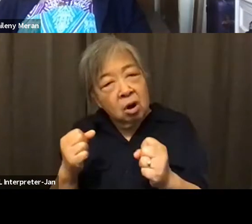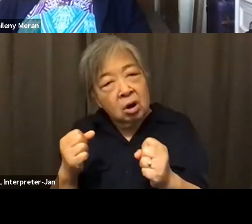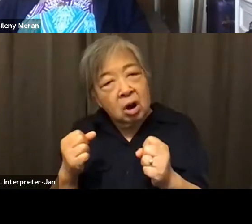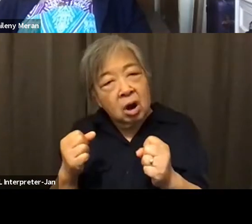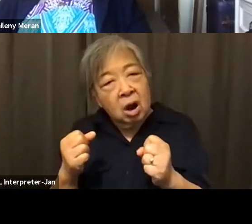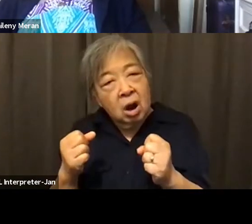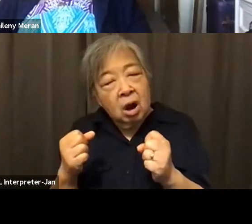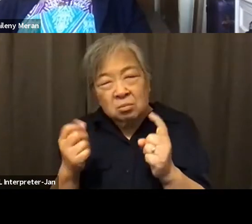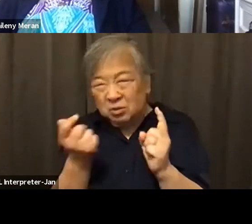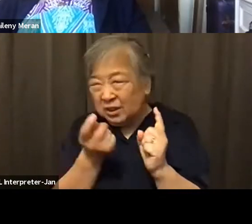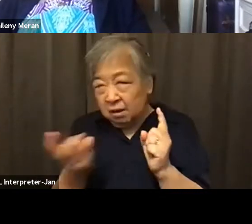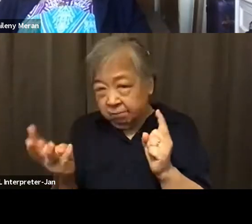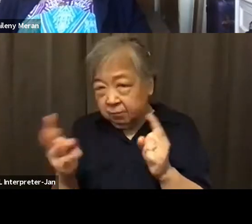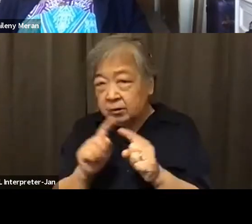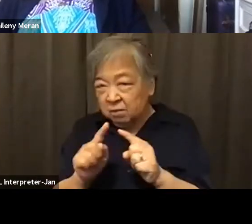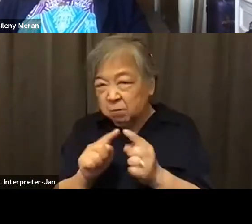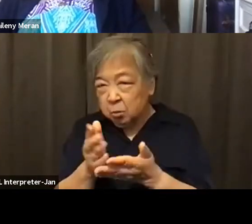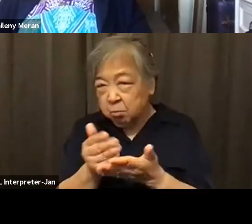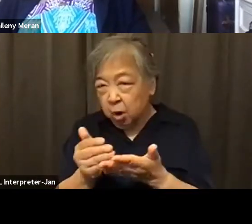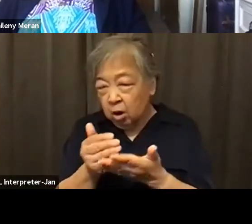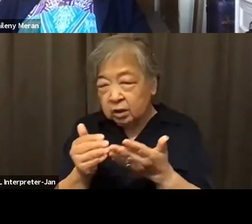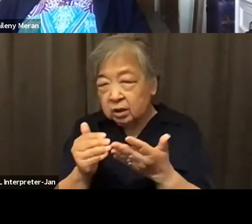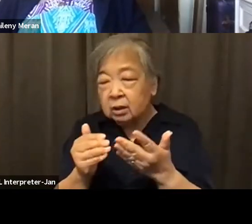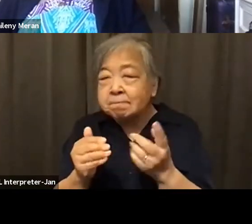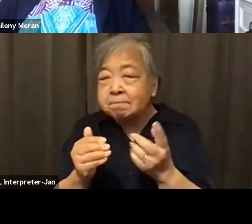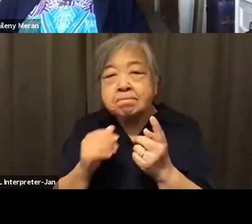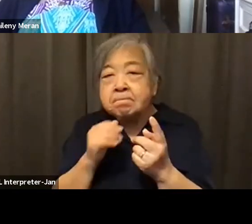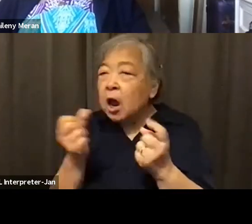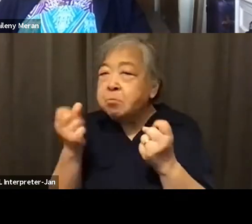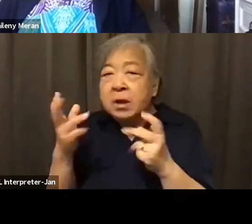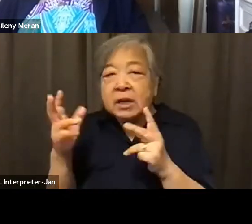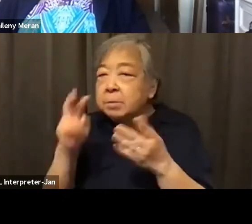multiple factors, was the fact that not many people research disability.